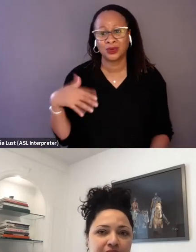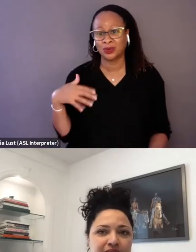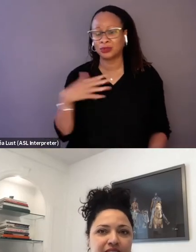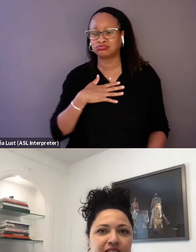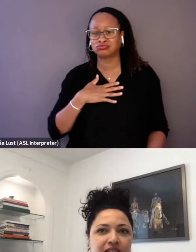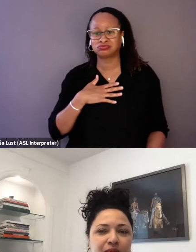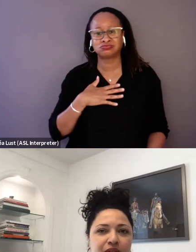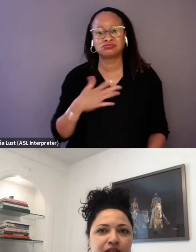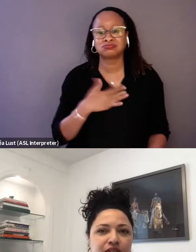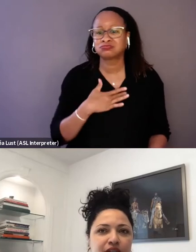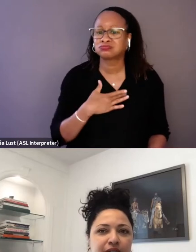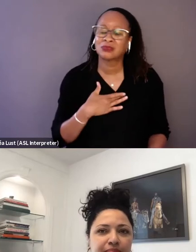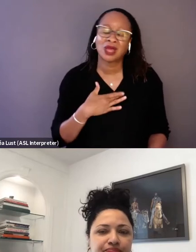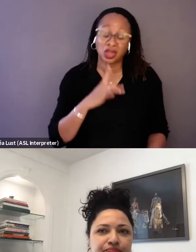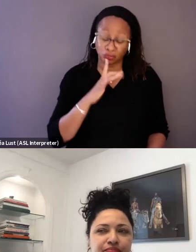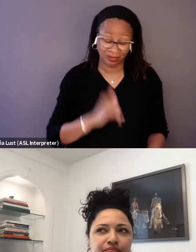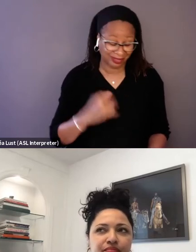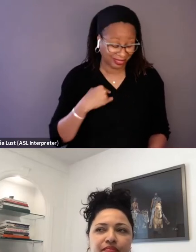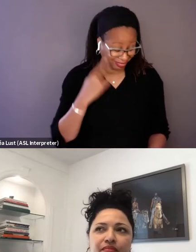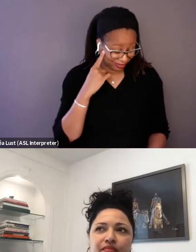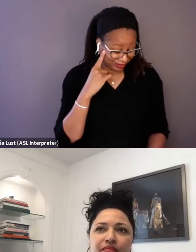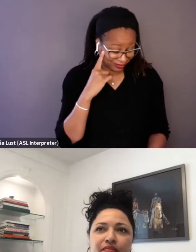And I think it was, it felt like, you know